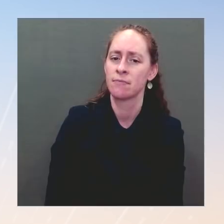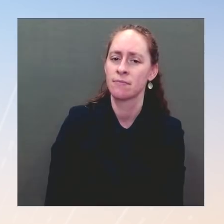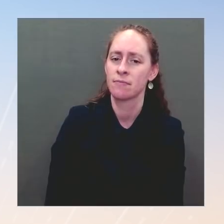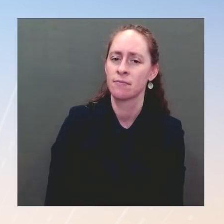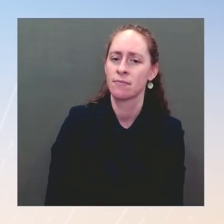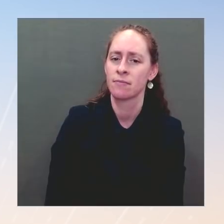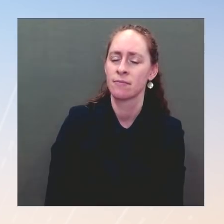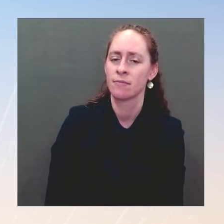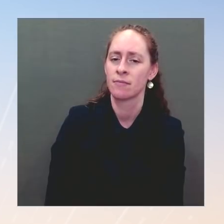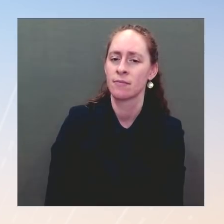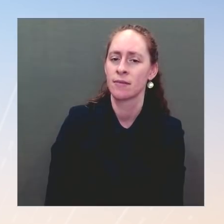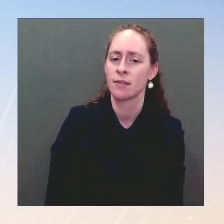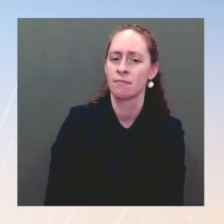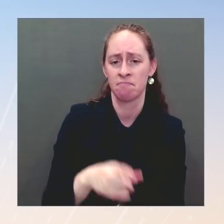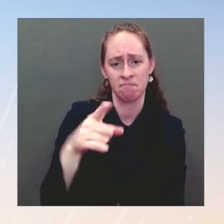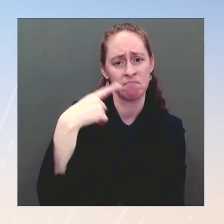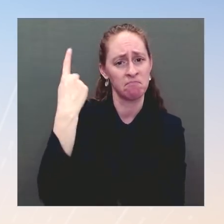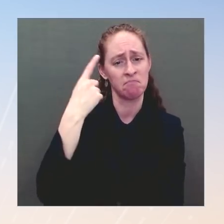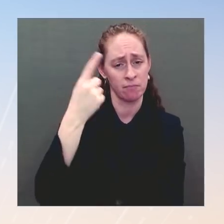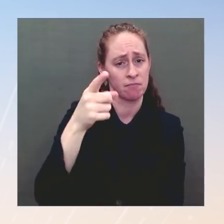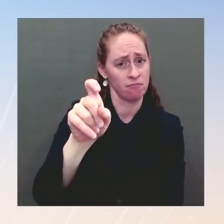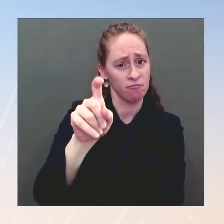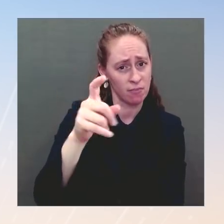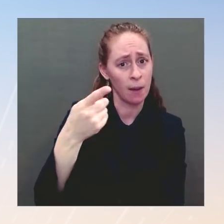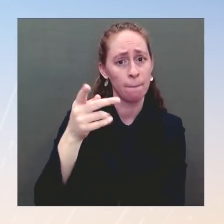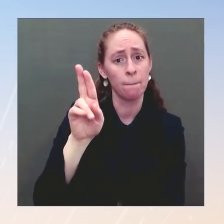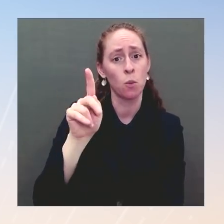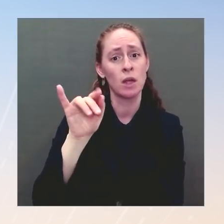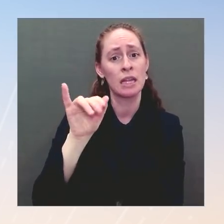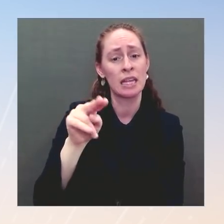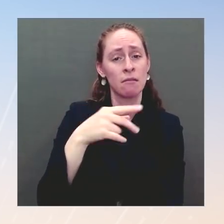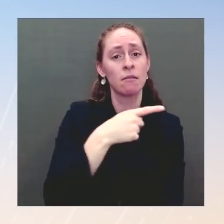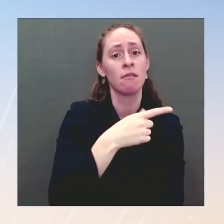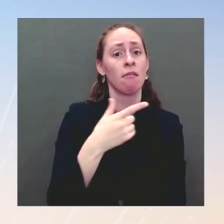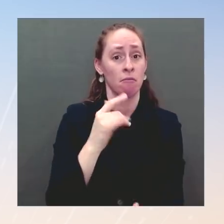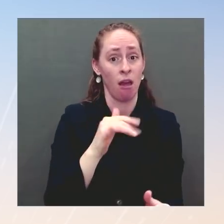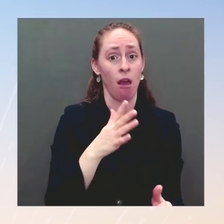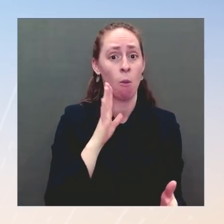But you've also said that you very much anticipate and predict that he's going to invade further.